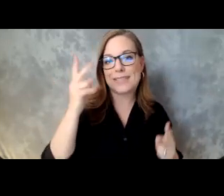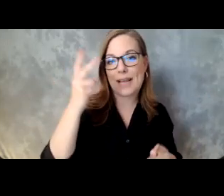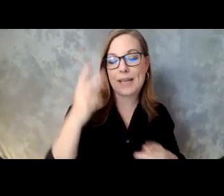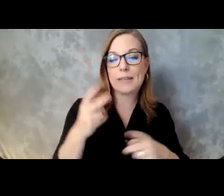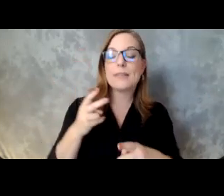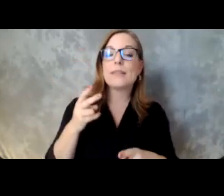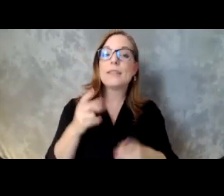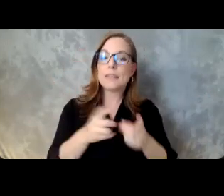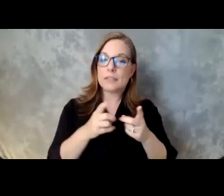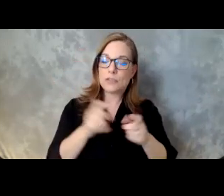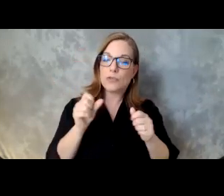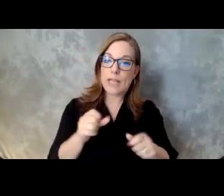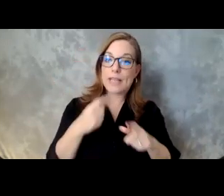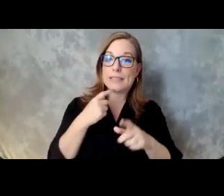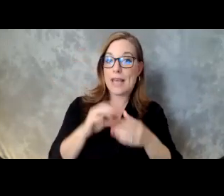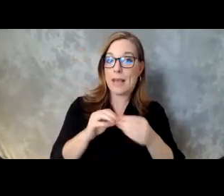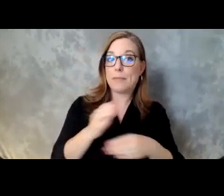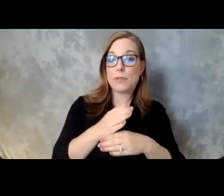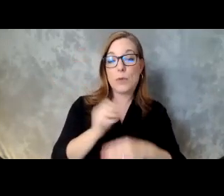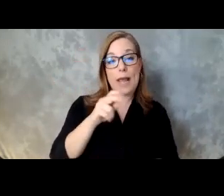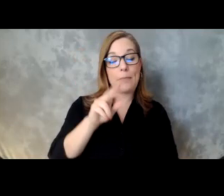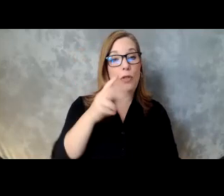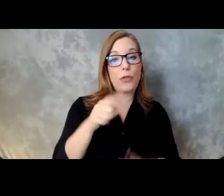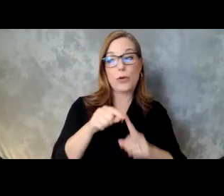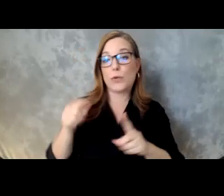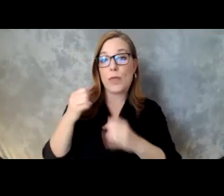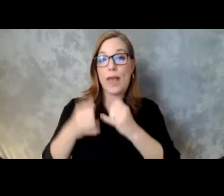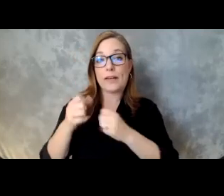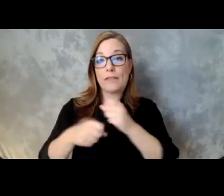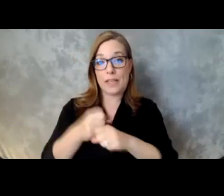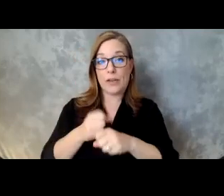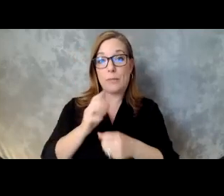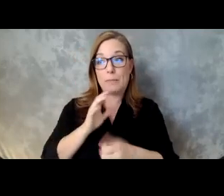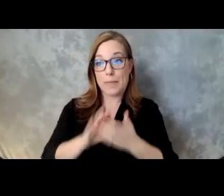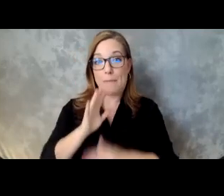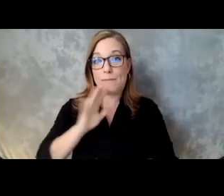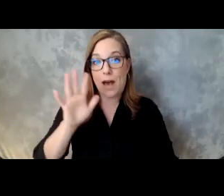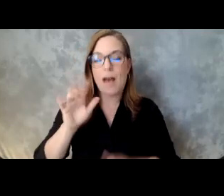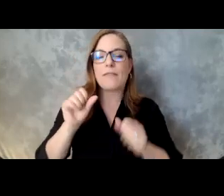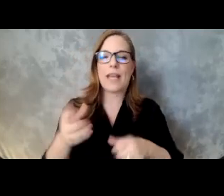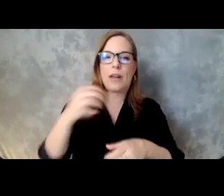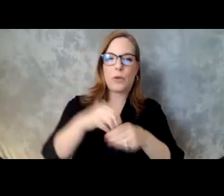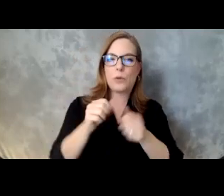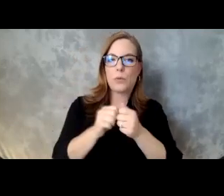between April 3 and the end of the school year can be included in ETK. Rules for children